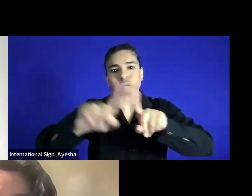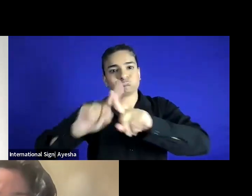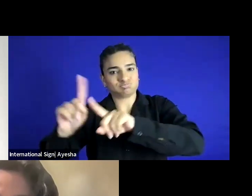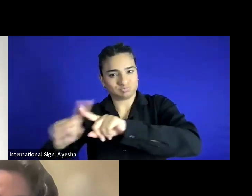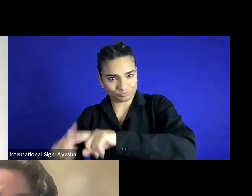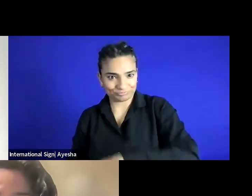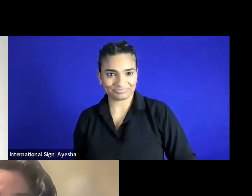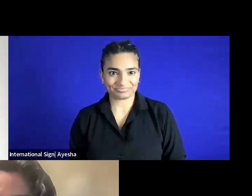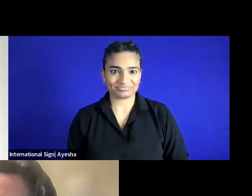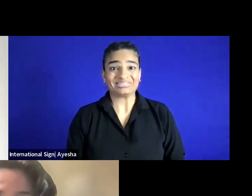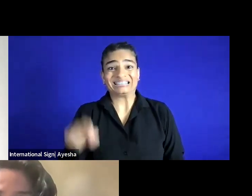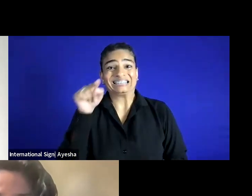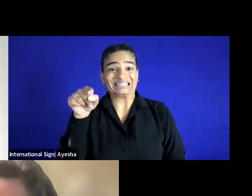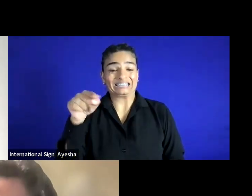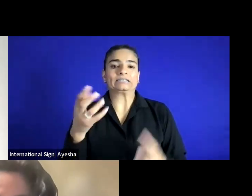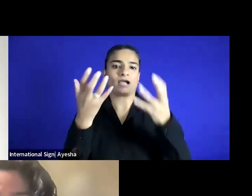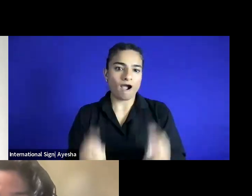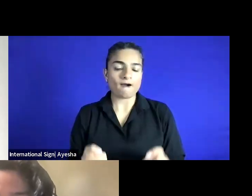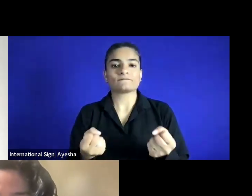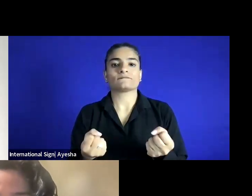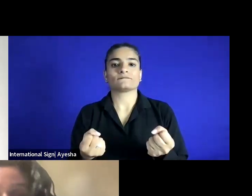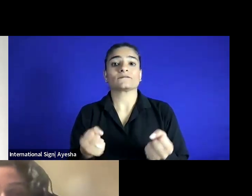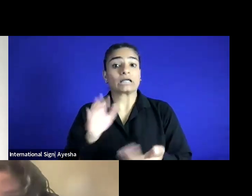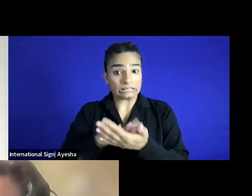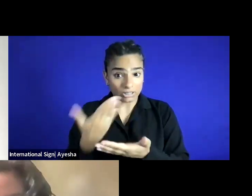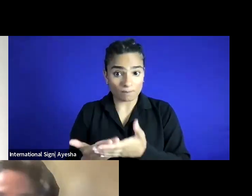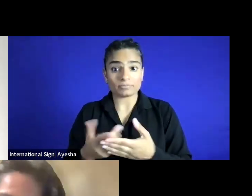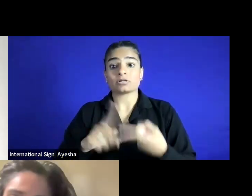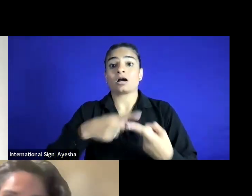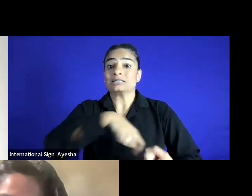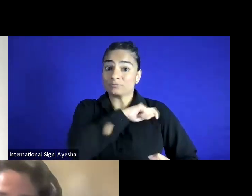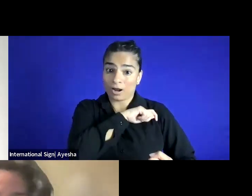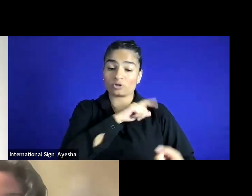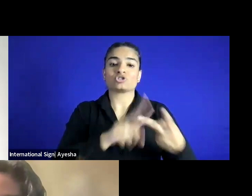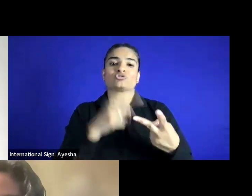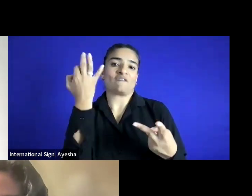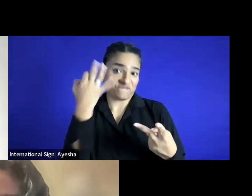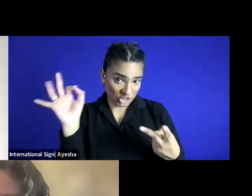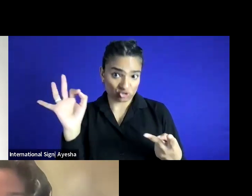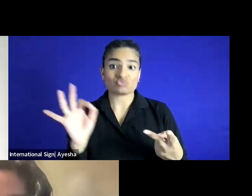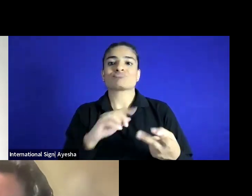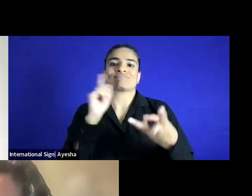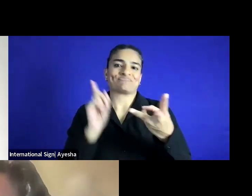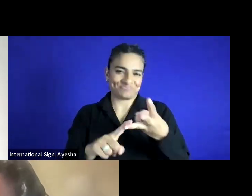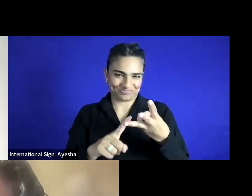interpretation in Spanish and French, apart from where we'll have physical interpreters, interpreters as well.